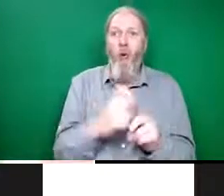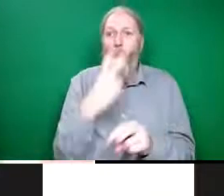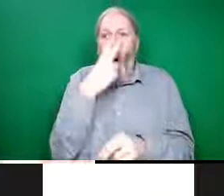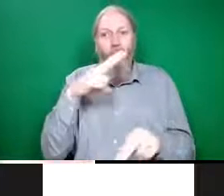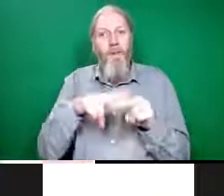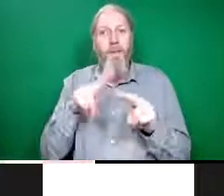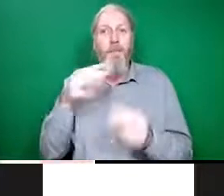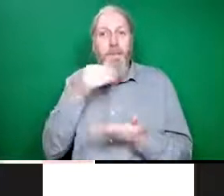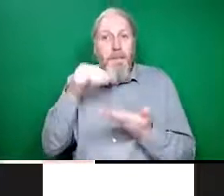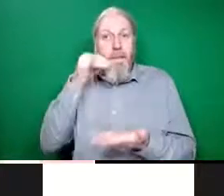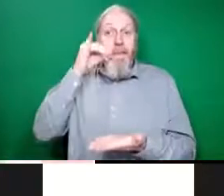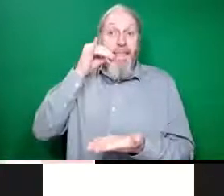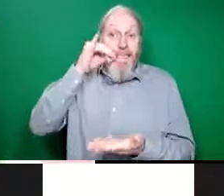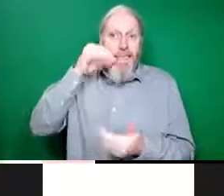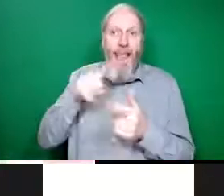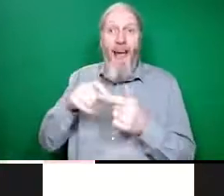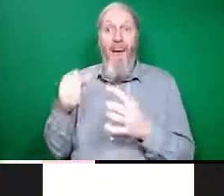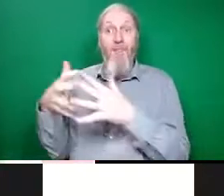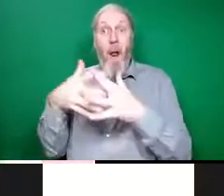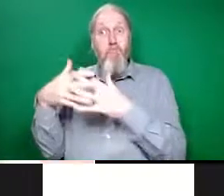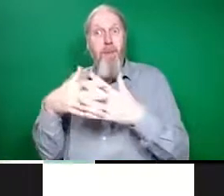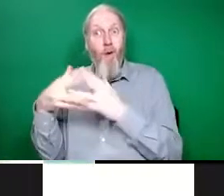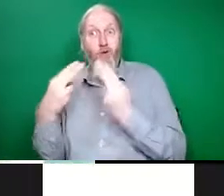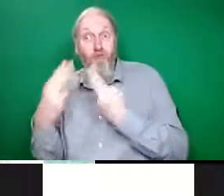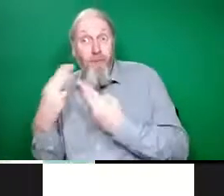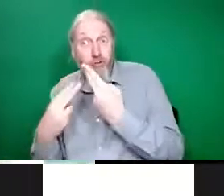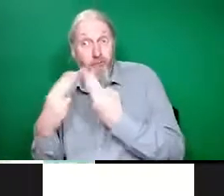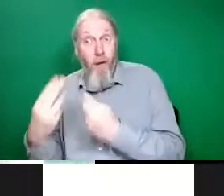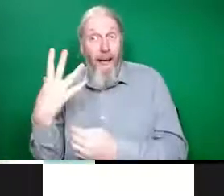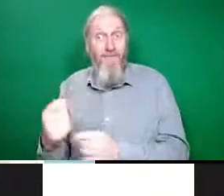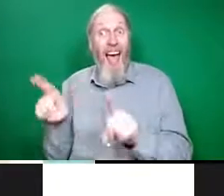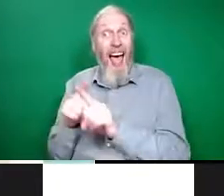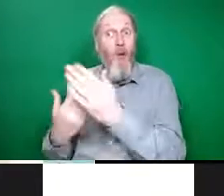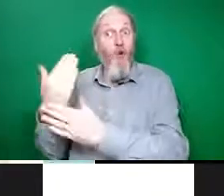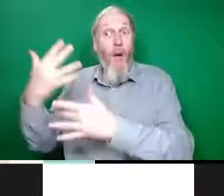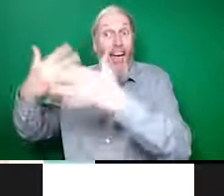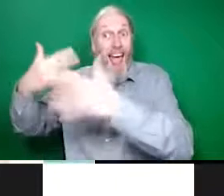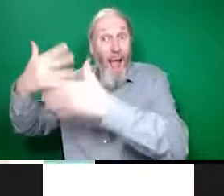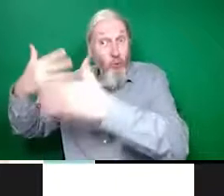hosted 520 cultural events. I was loving the programming back then, as you can imagine!